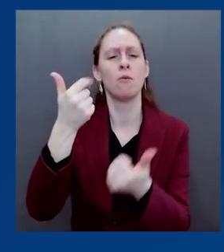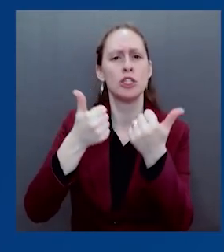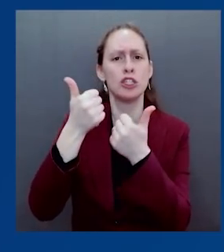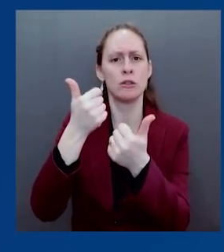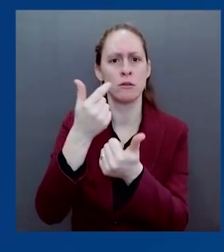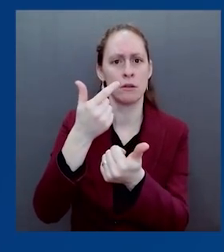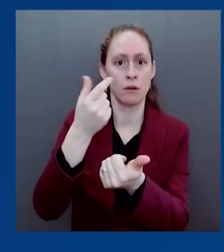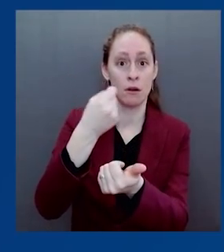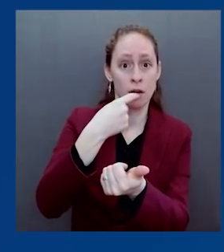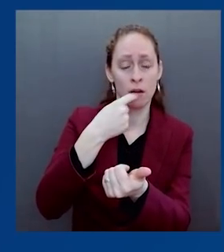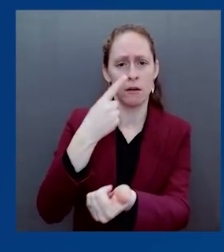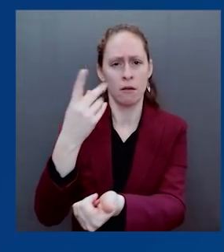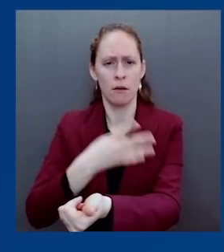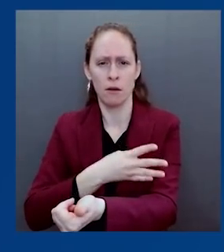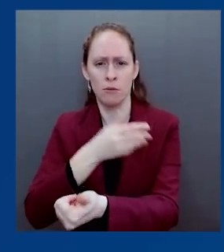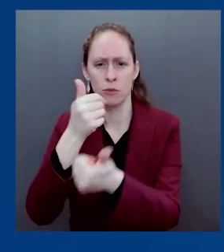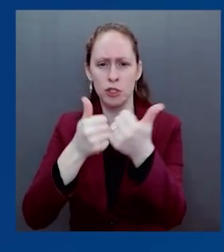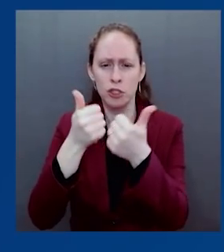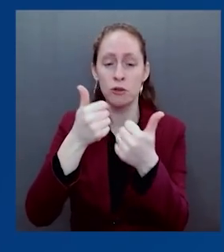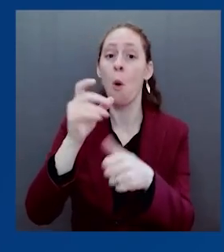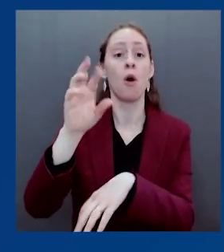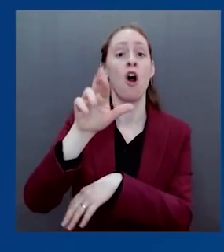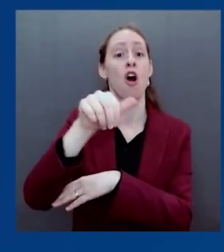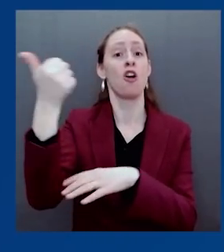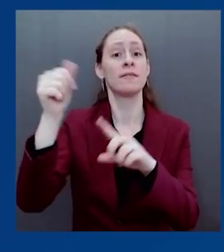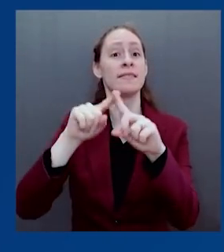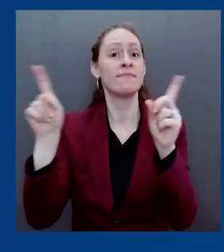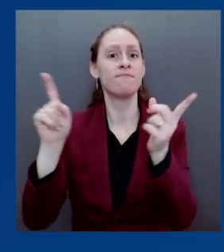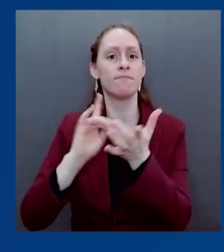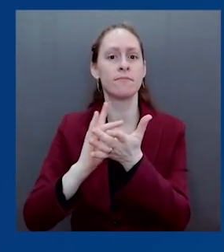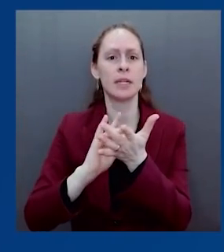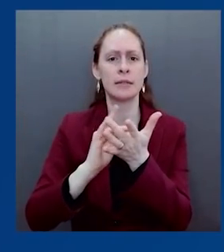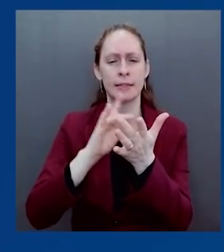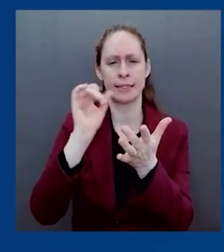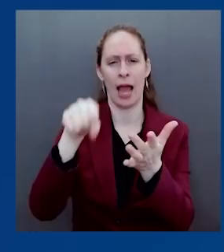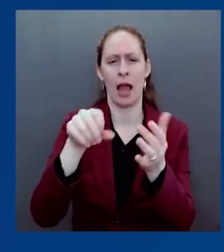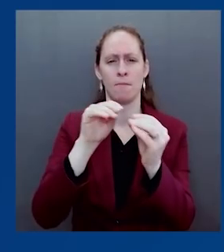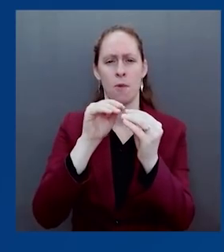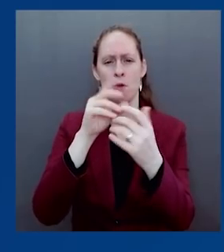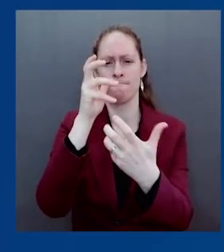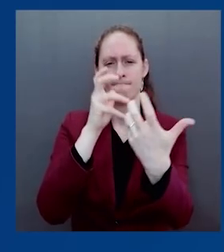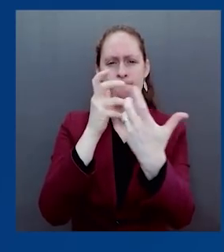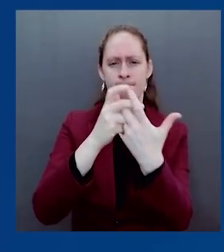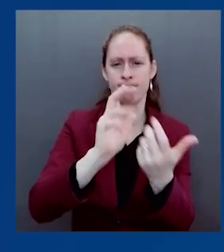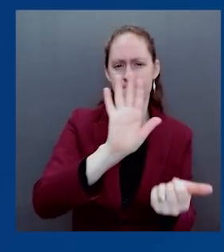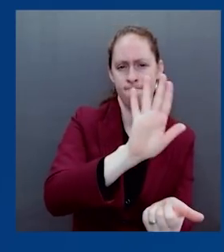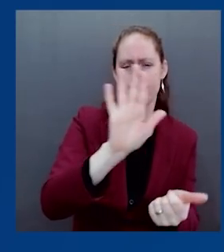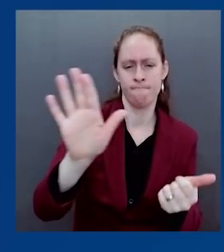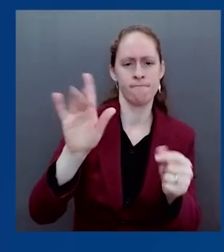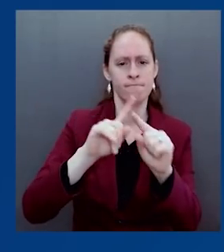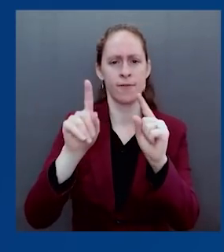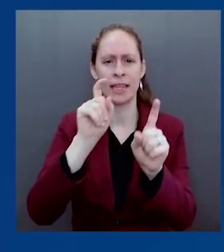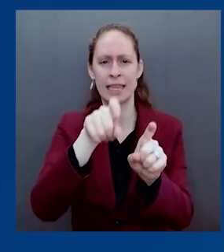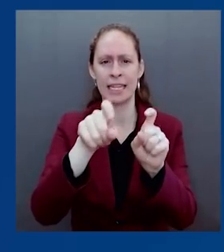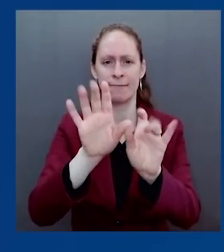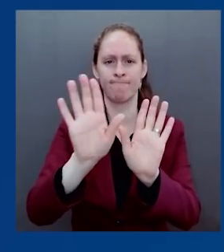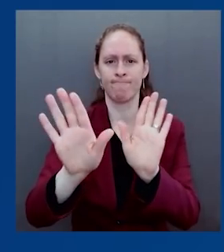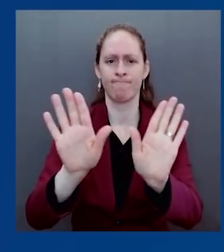for larger clinical trials to identify promising drugs; and ACTIV-6, which is looking at repurposed drugs --